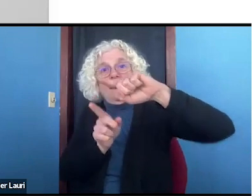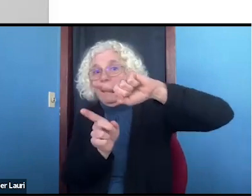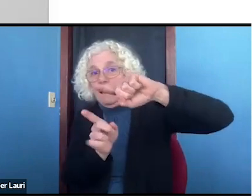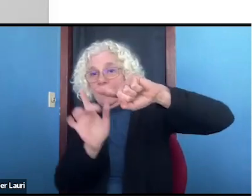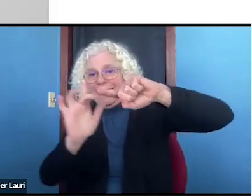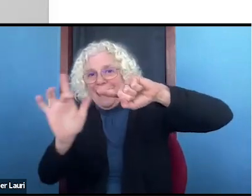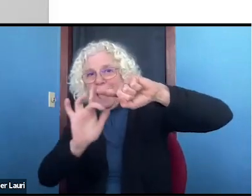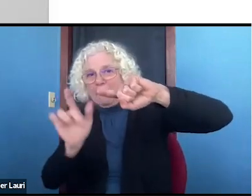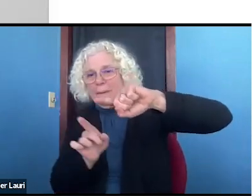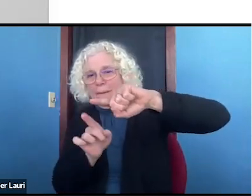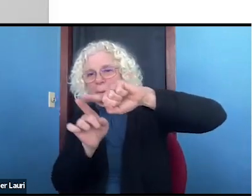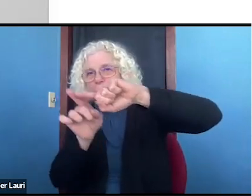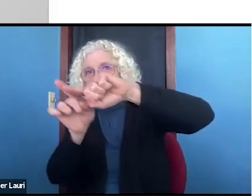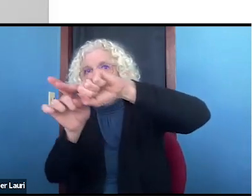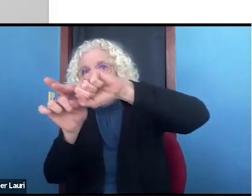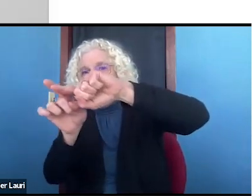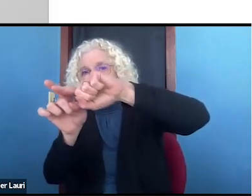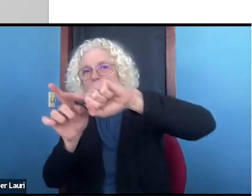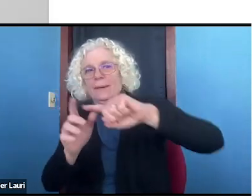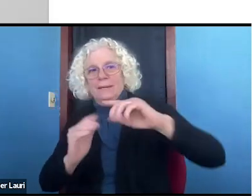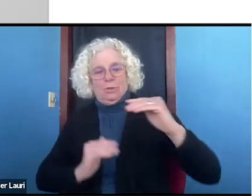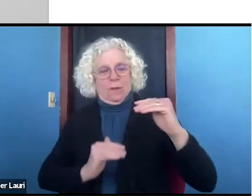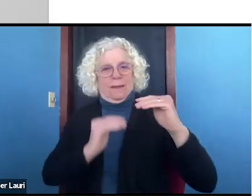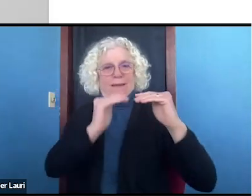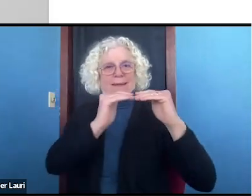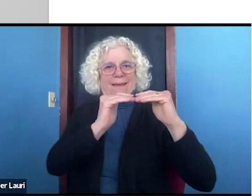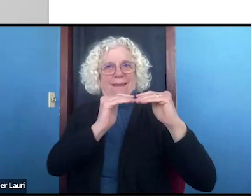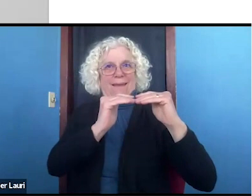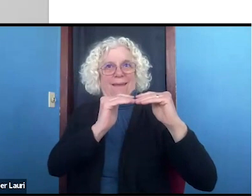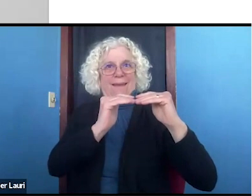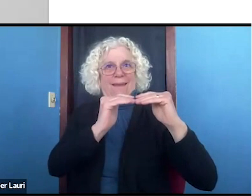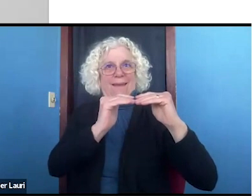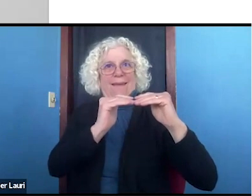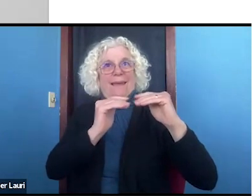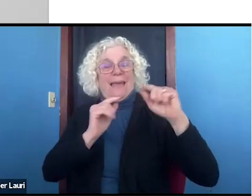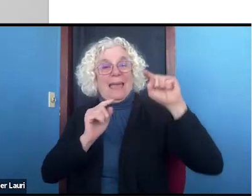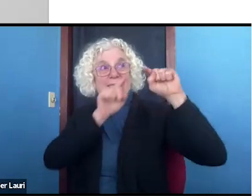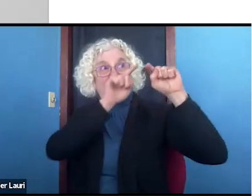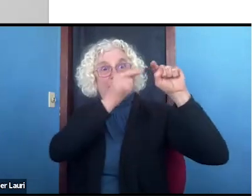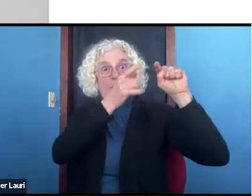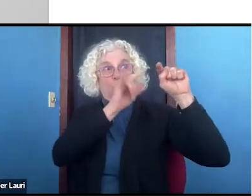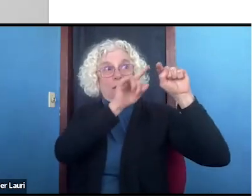And even the gap between these other populations and gray is narrower.